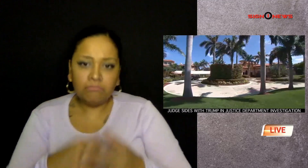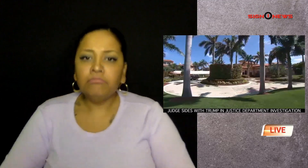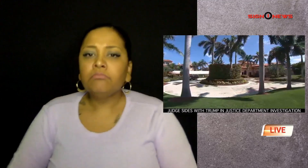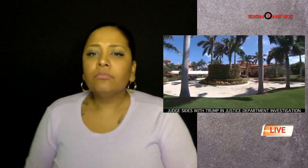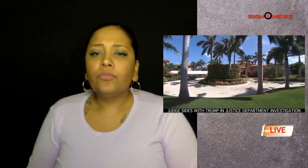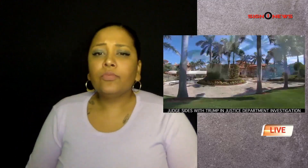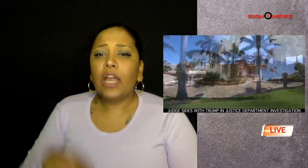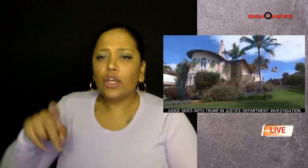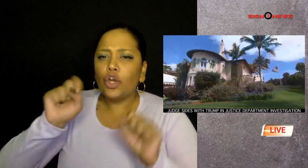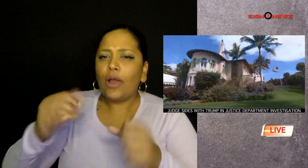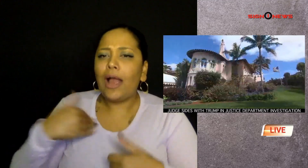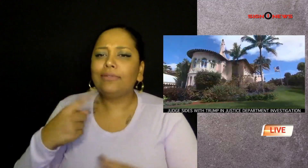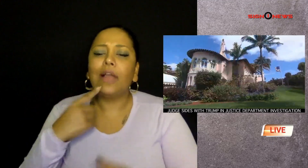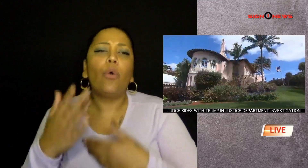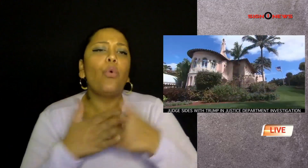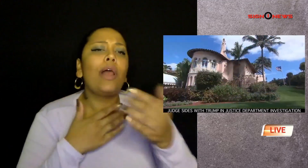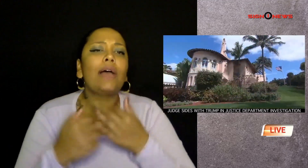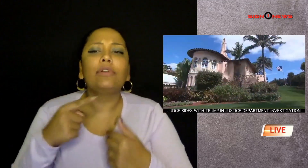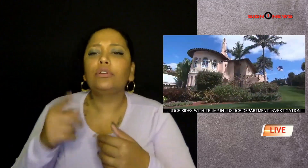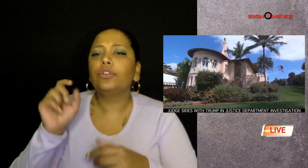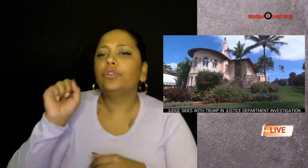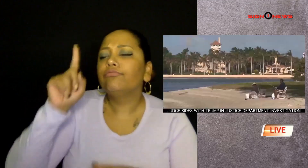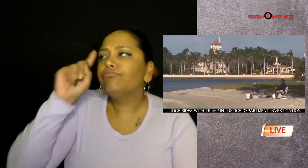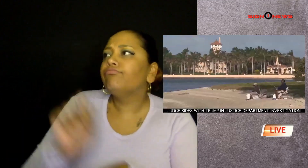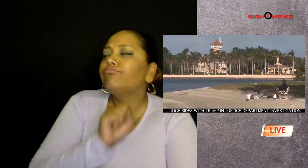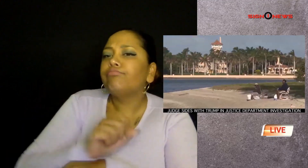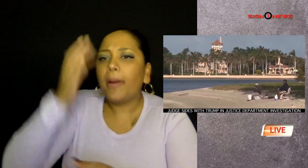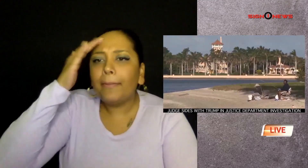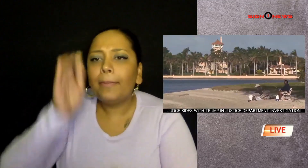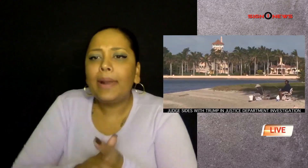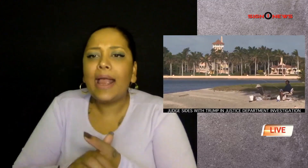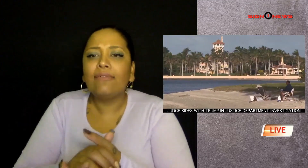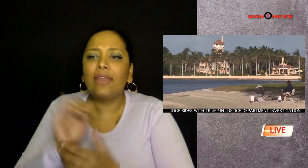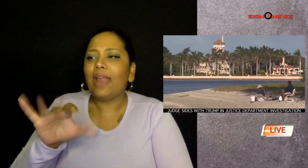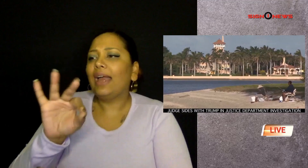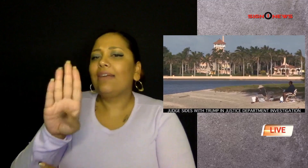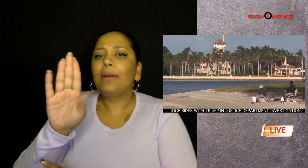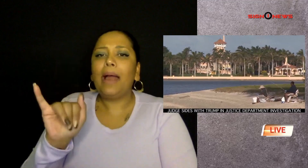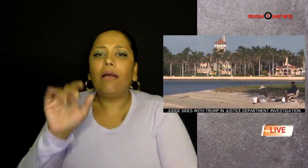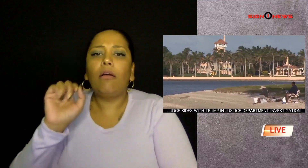for example He would have had to say whether he actually believes the